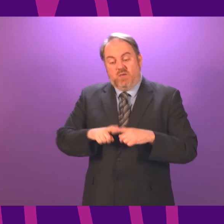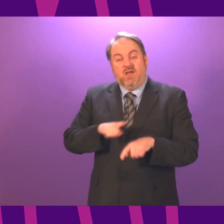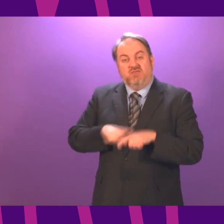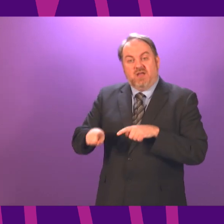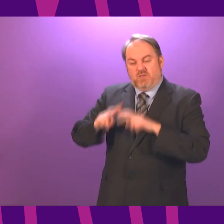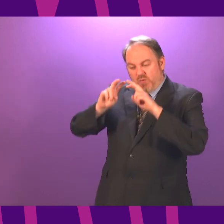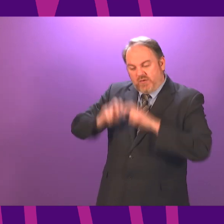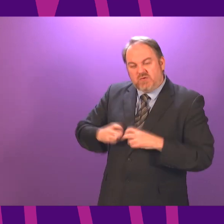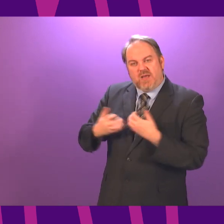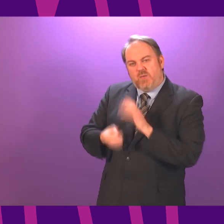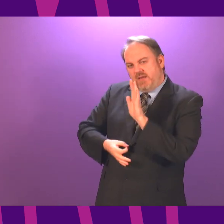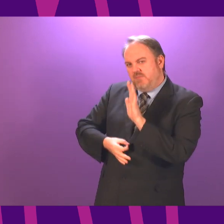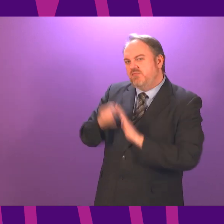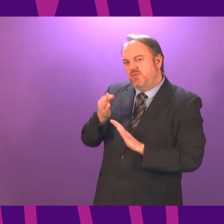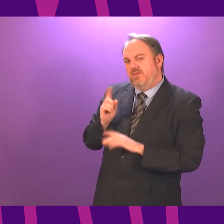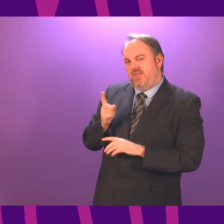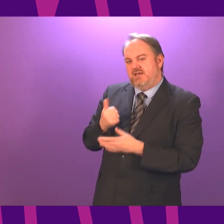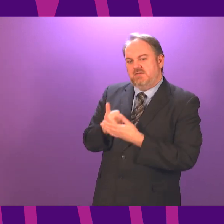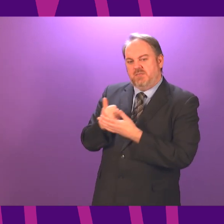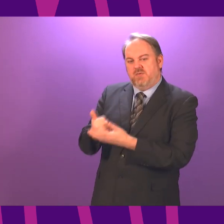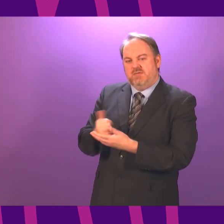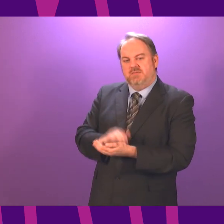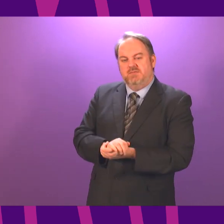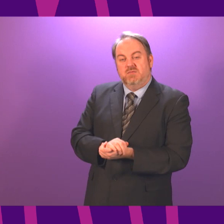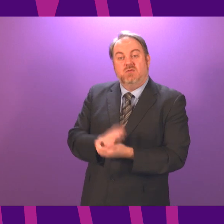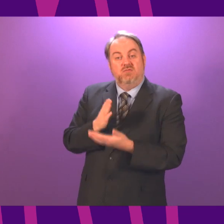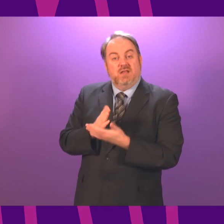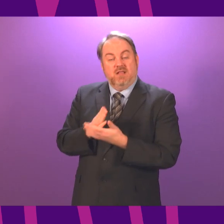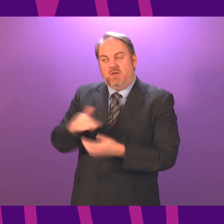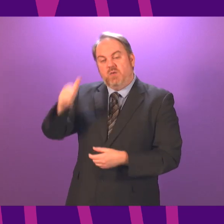This is a really difficult situation for students. Like many young people,